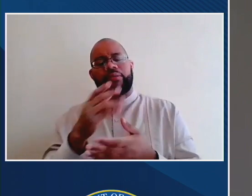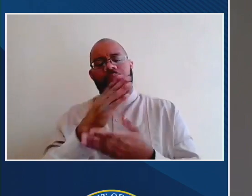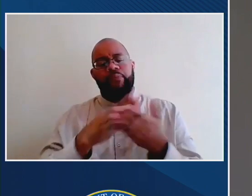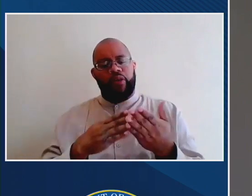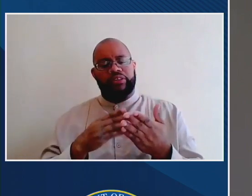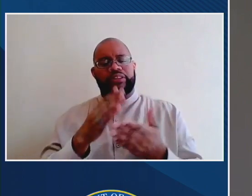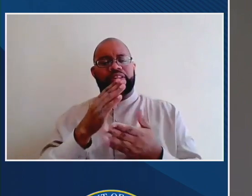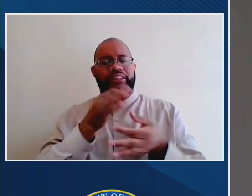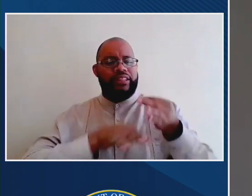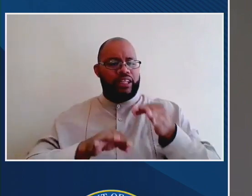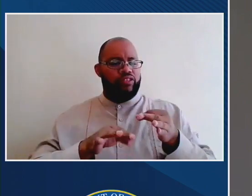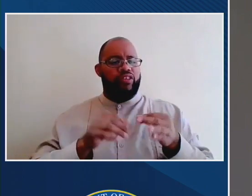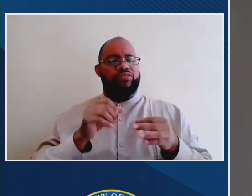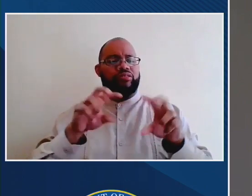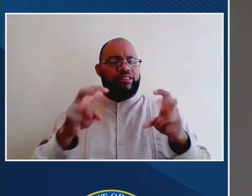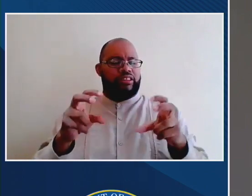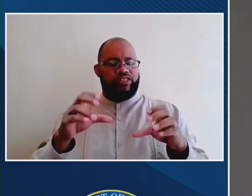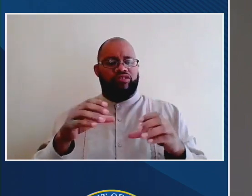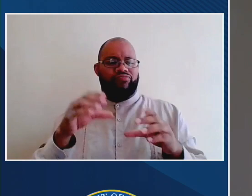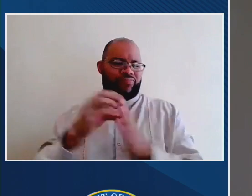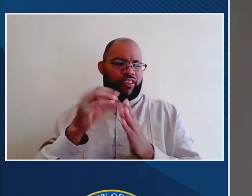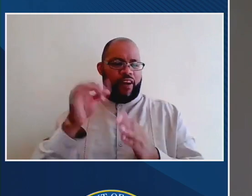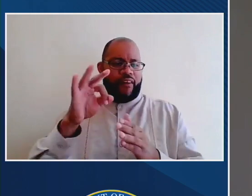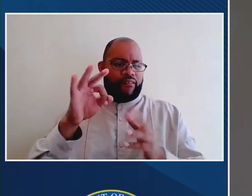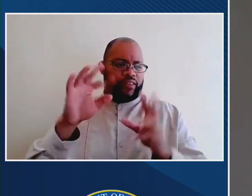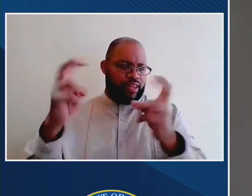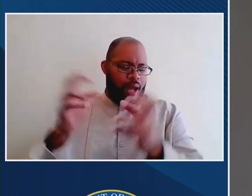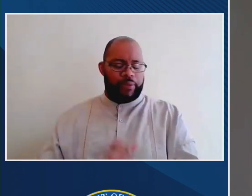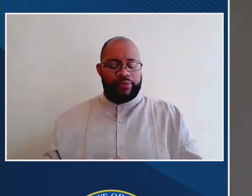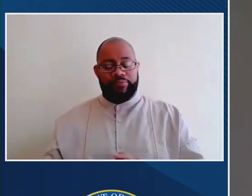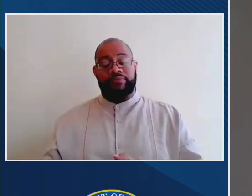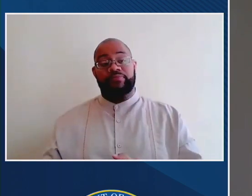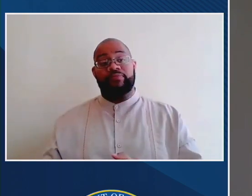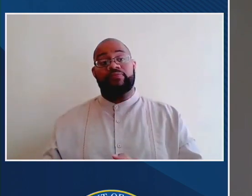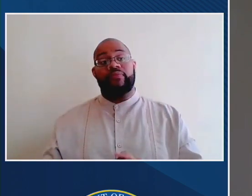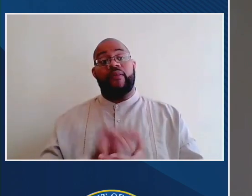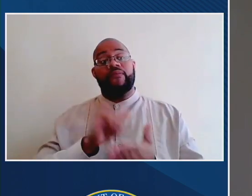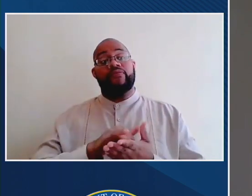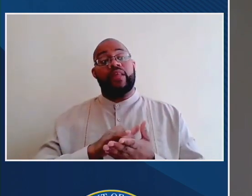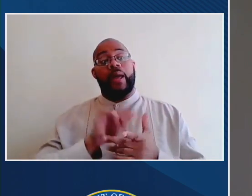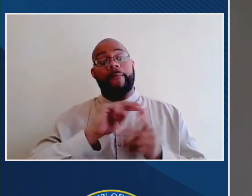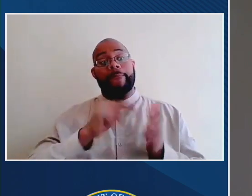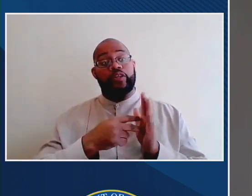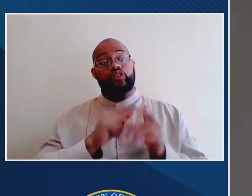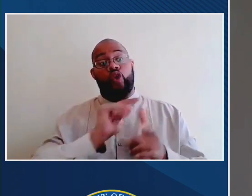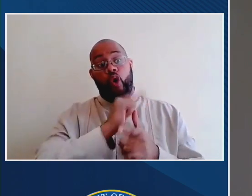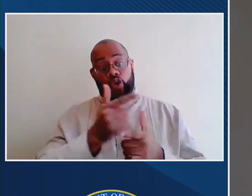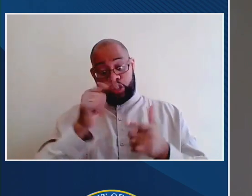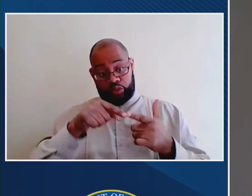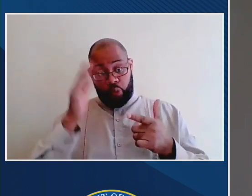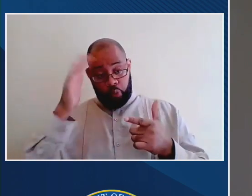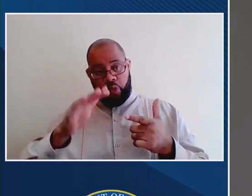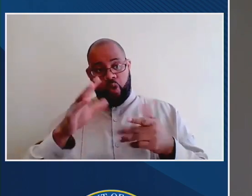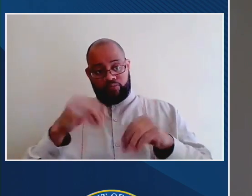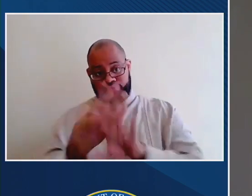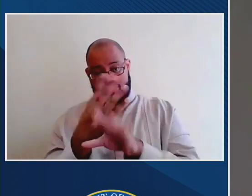topic. In that case, the alternate would thus be on camera, and the primary would turn off their camera for that portion.